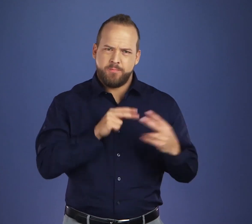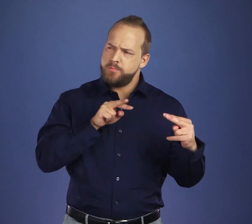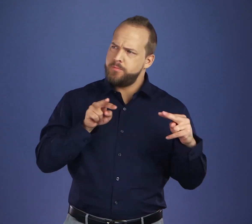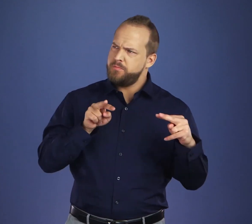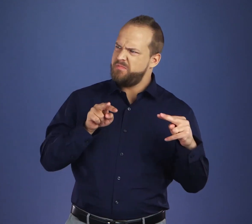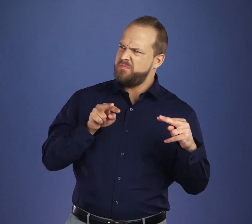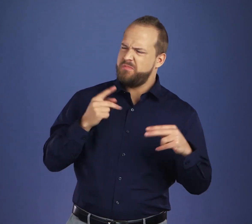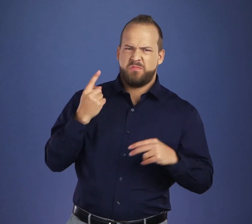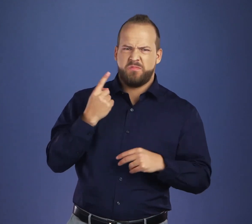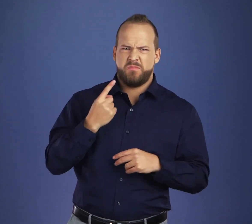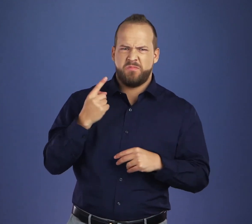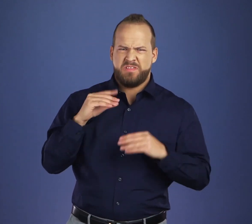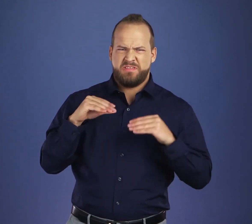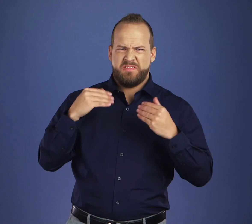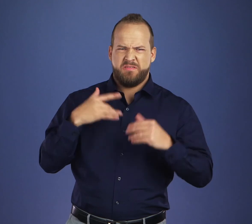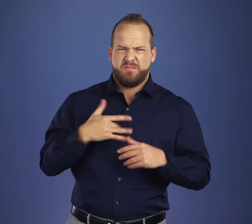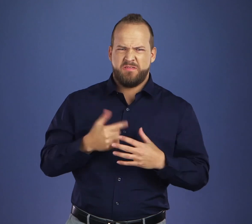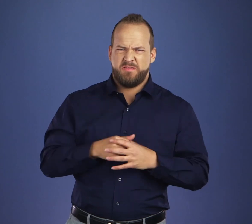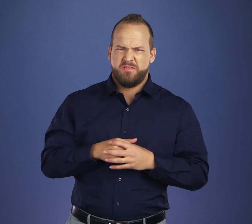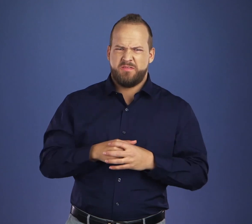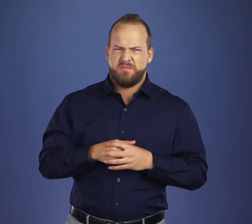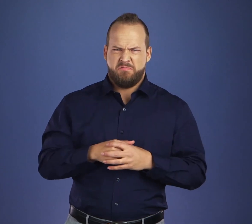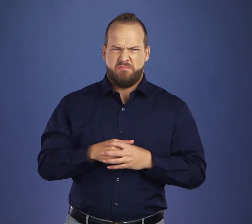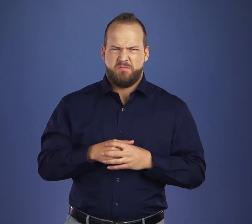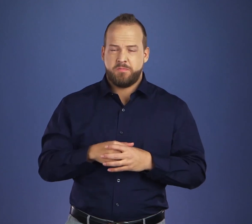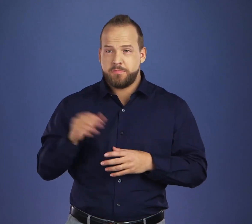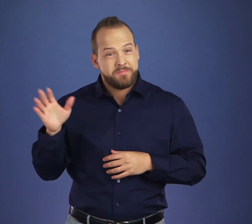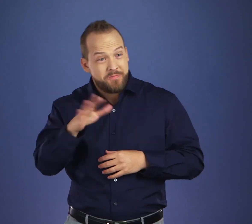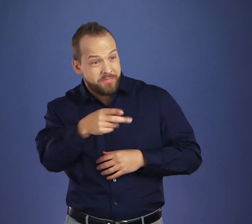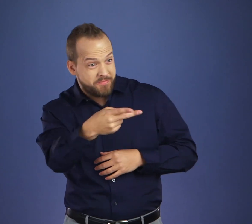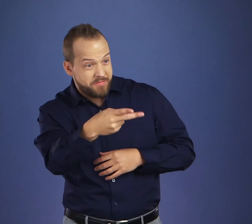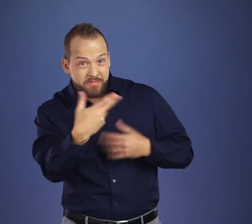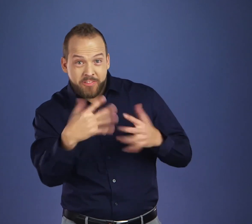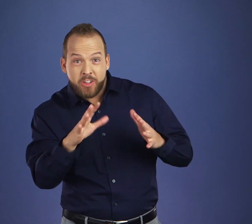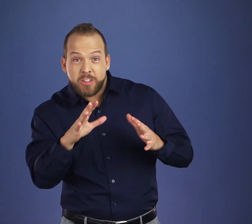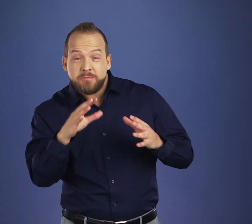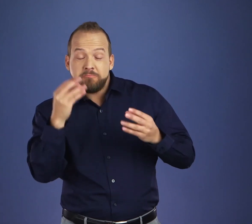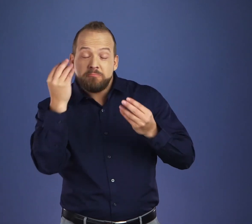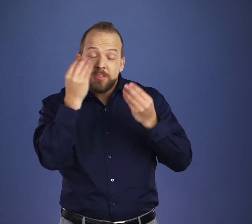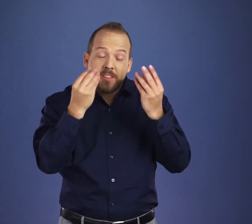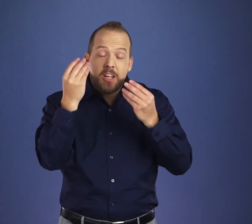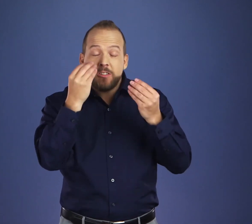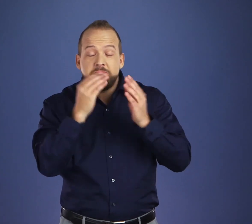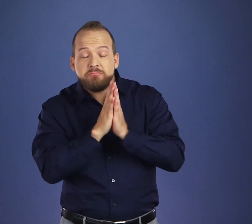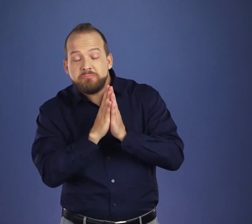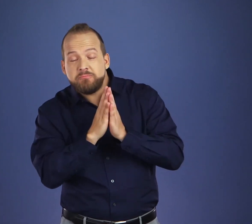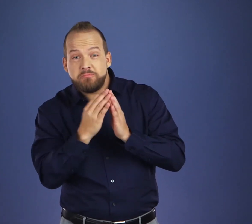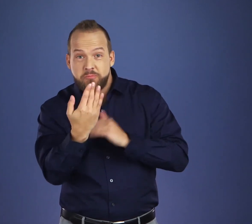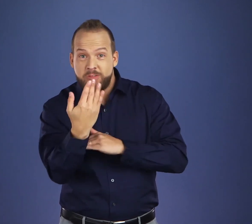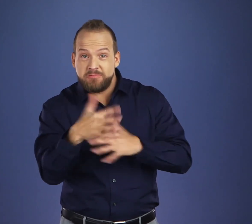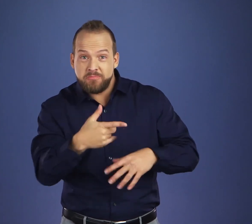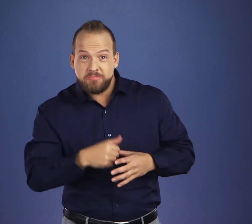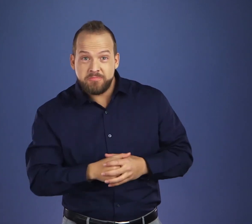A quizzical smile on his lips, he said, “Have you fellows had your morning meditation?”